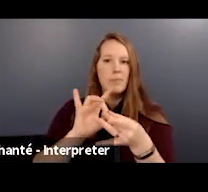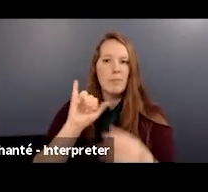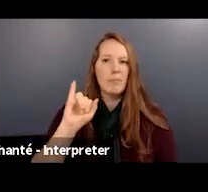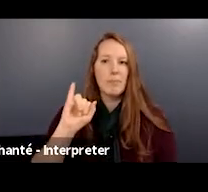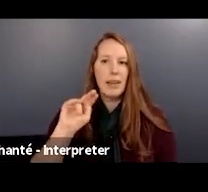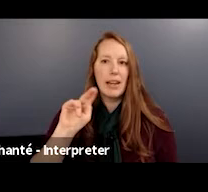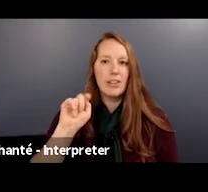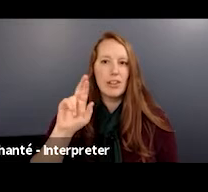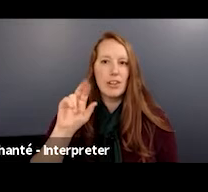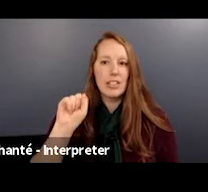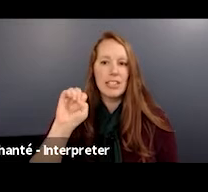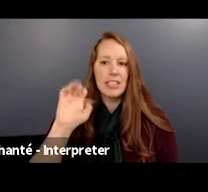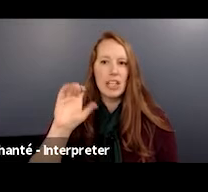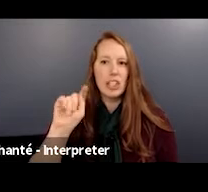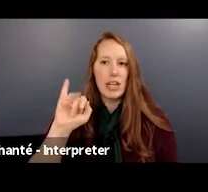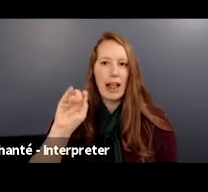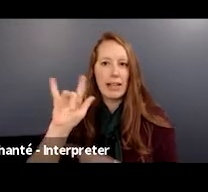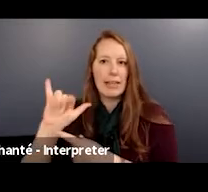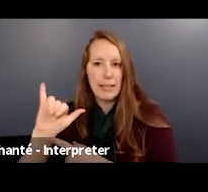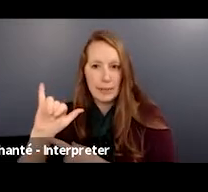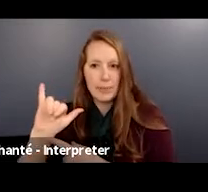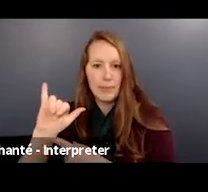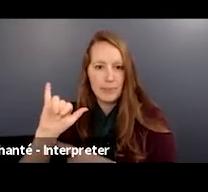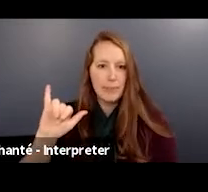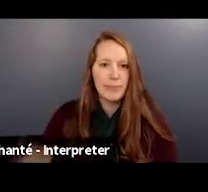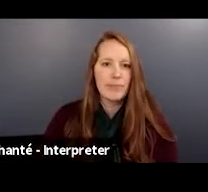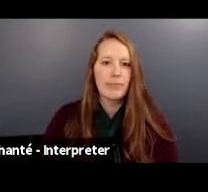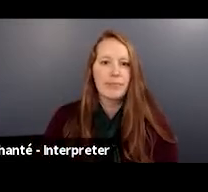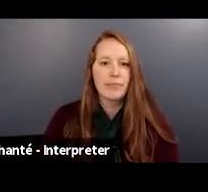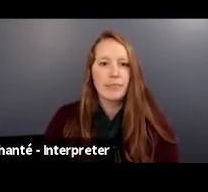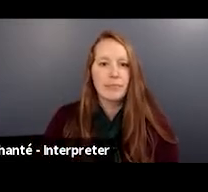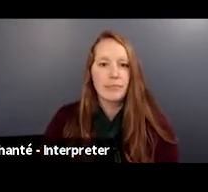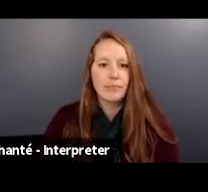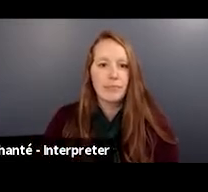and I'm going to share a quick video that's going to give